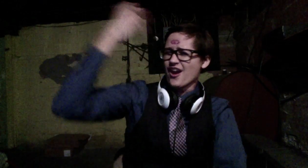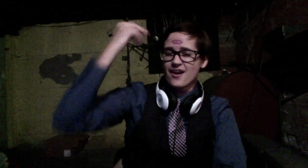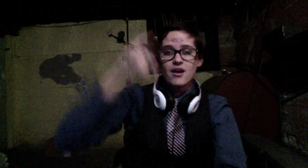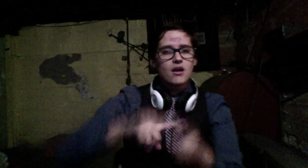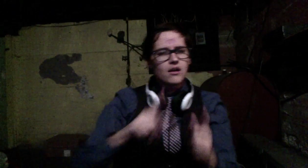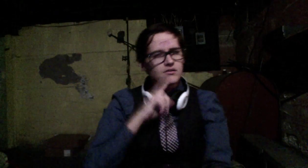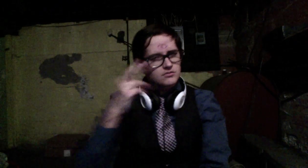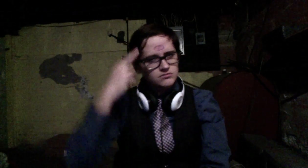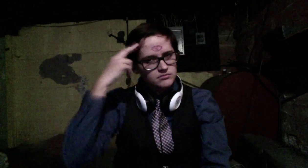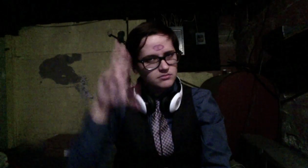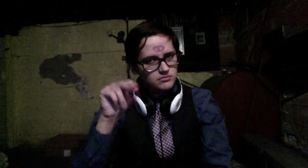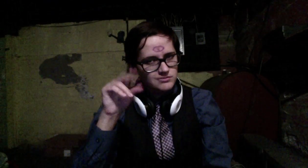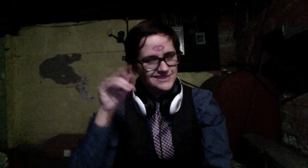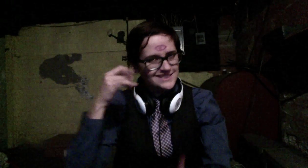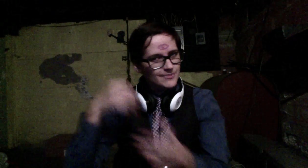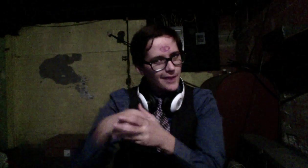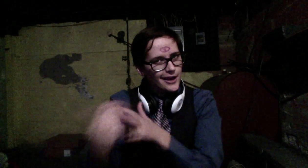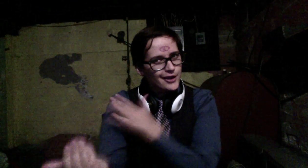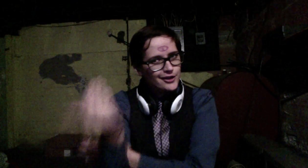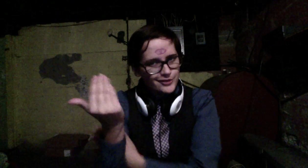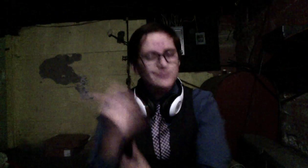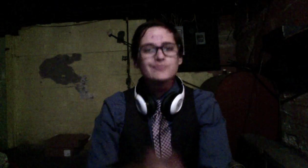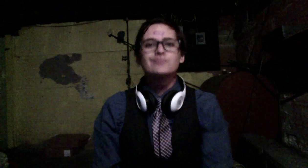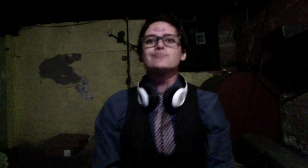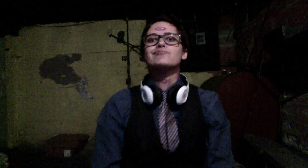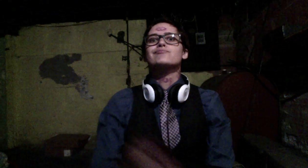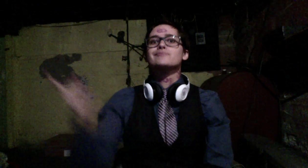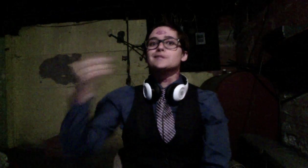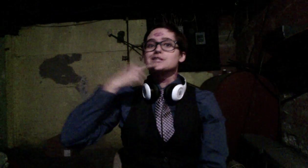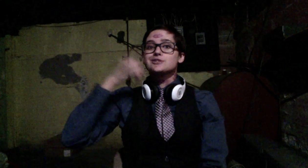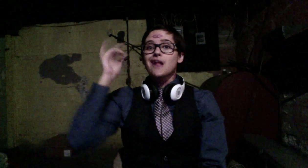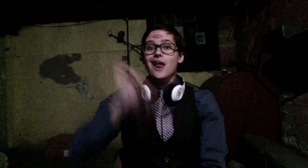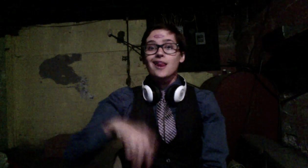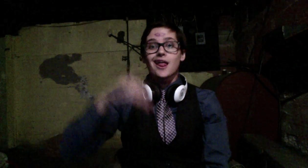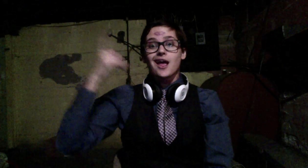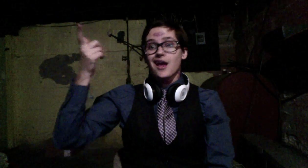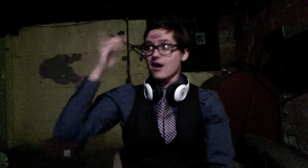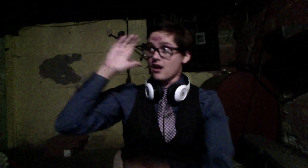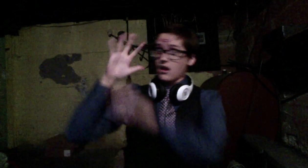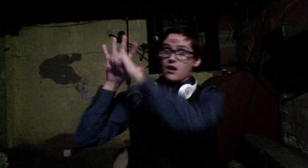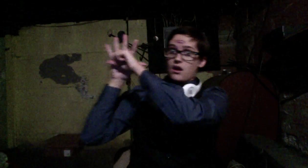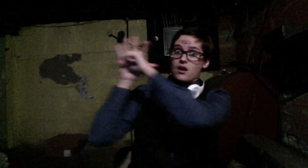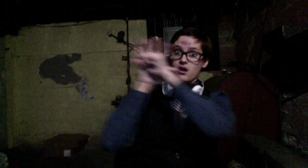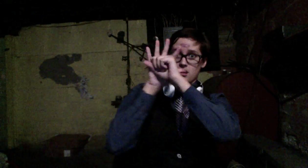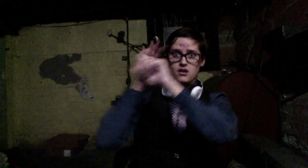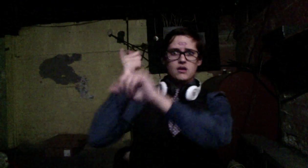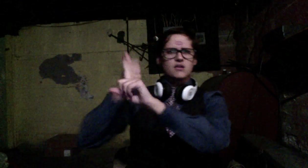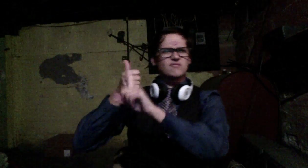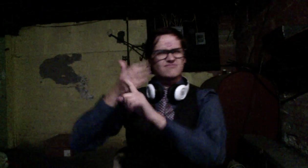OUTSIDE BUT REALIZE NO-NO IN MORNING HE SAID THAT THIS GLOWCLOUD ITSELF